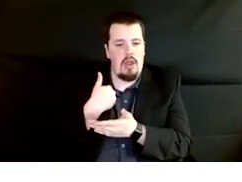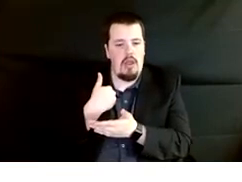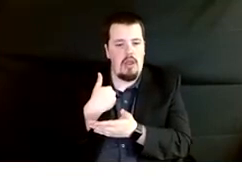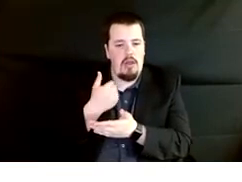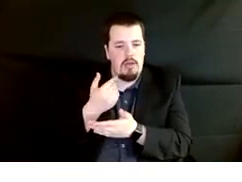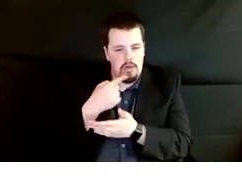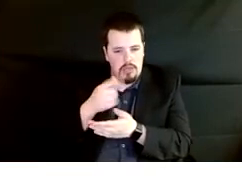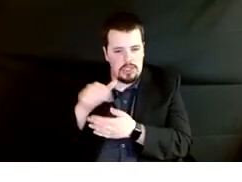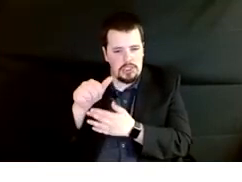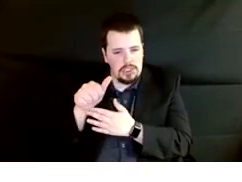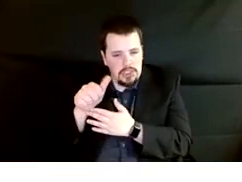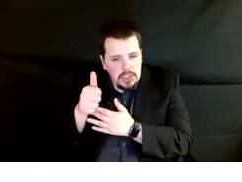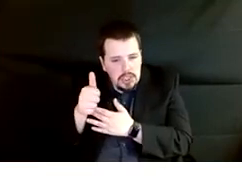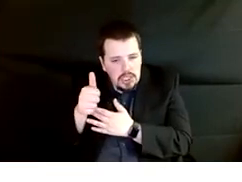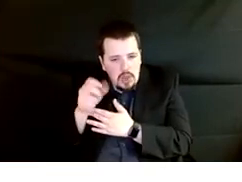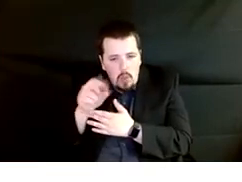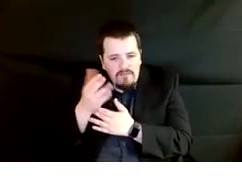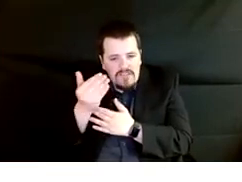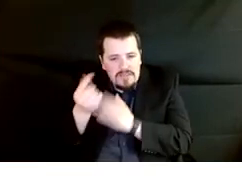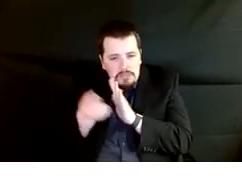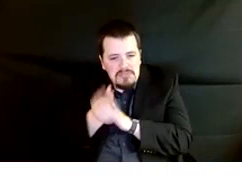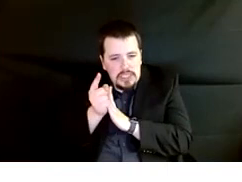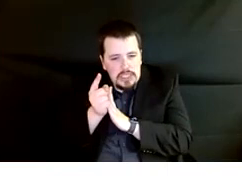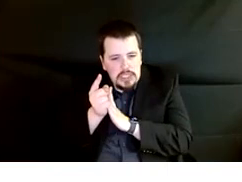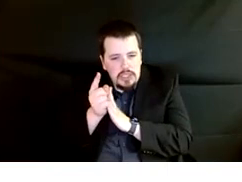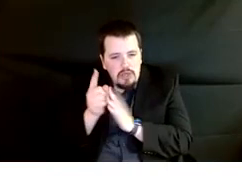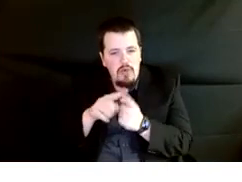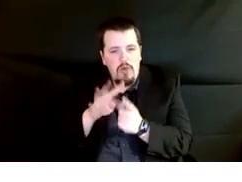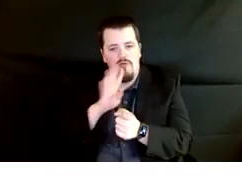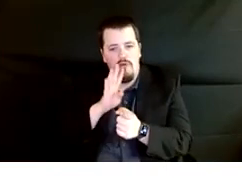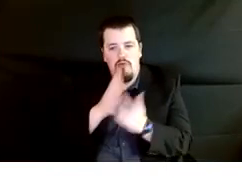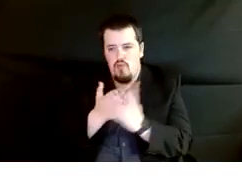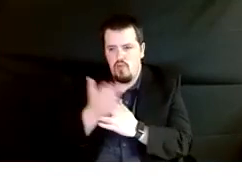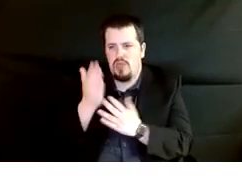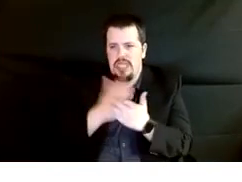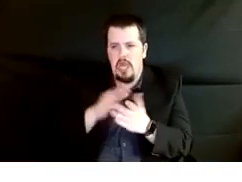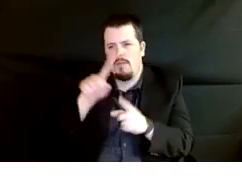10-15 minutes maybe um to talk to go through some questions and answers that have come up